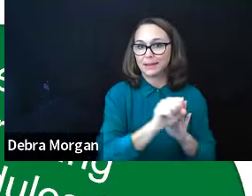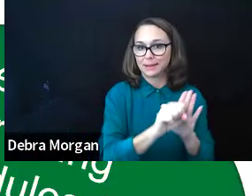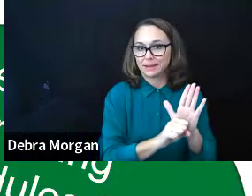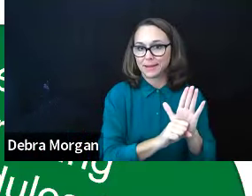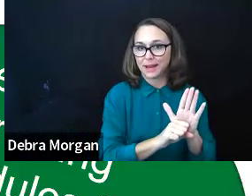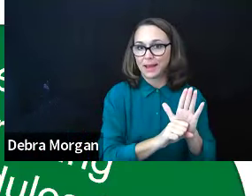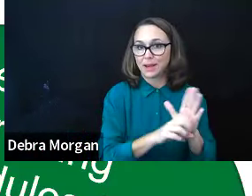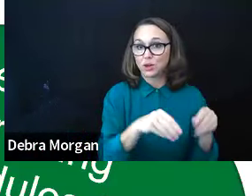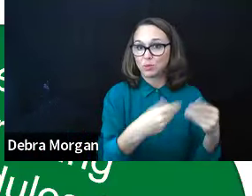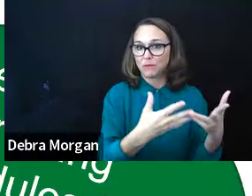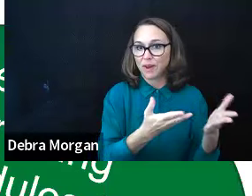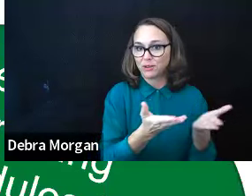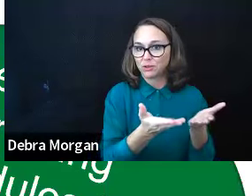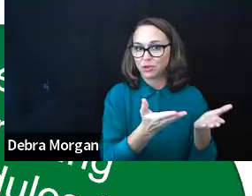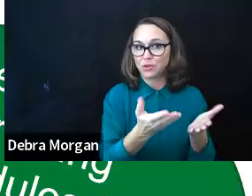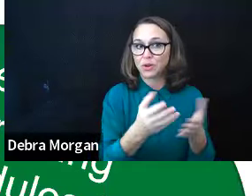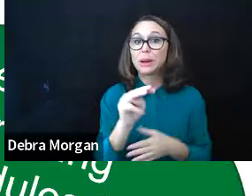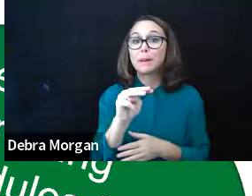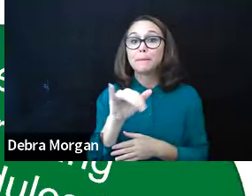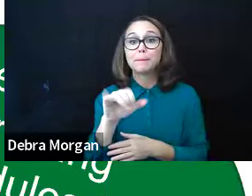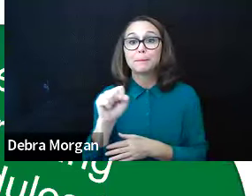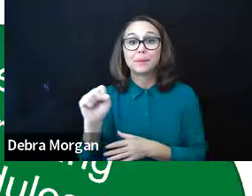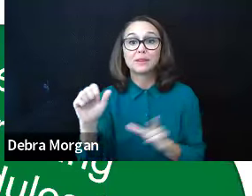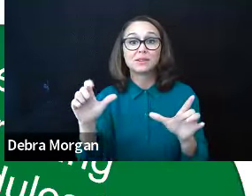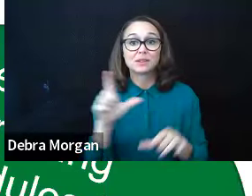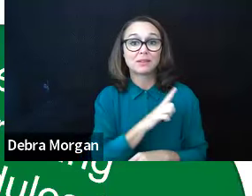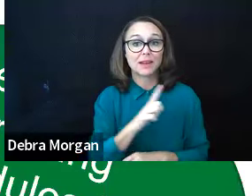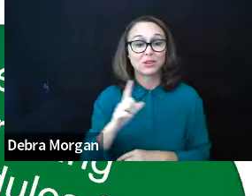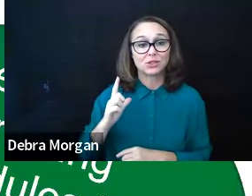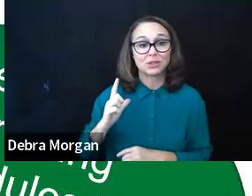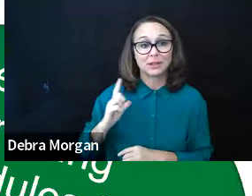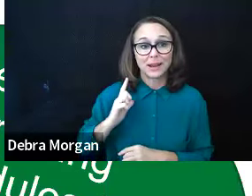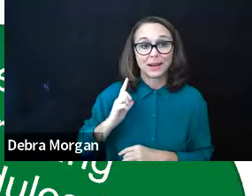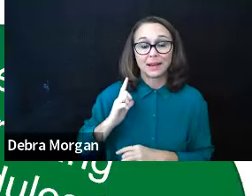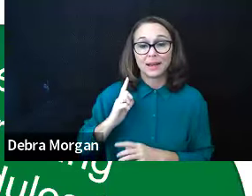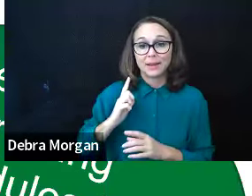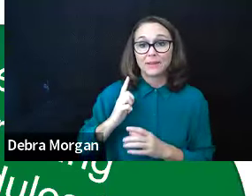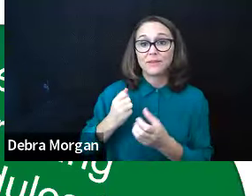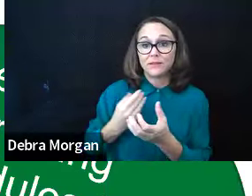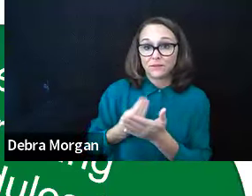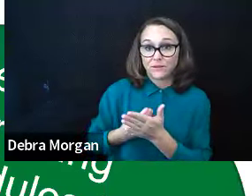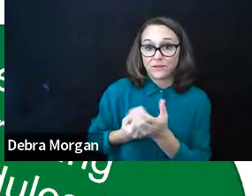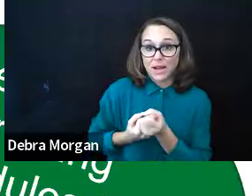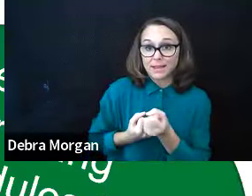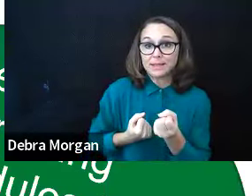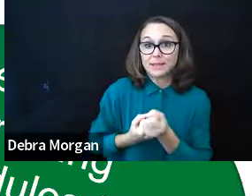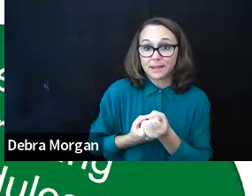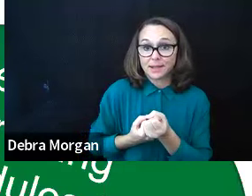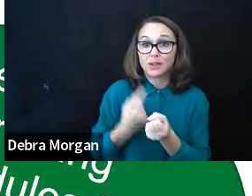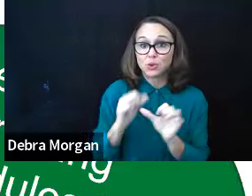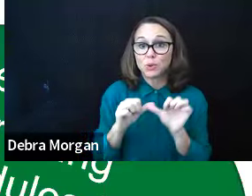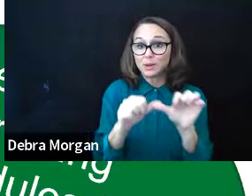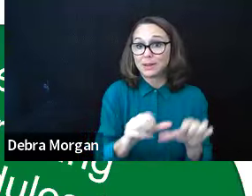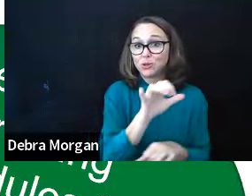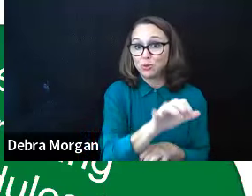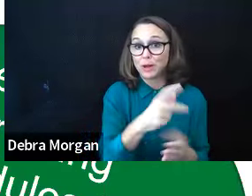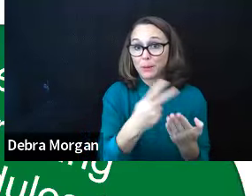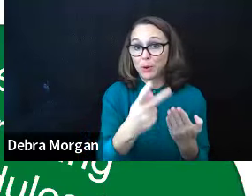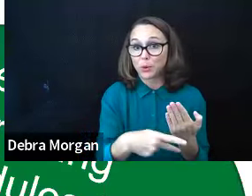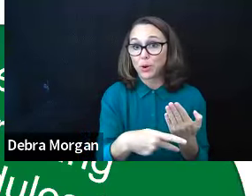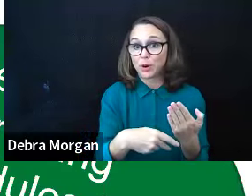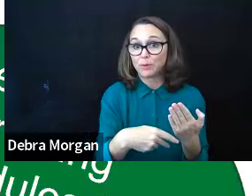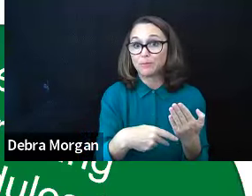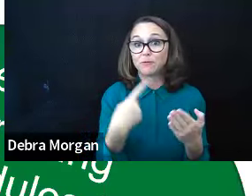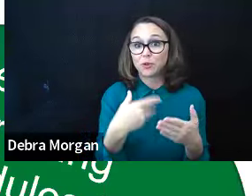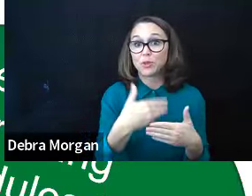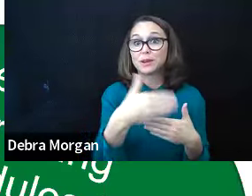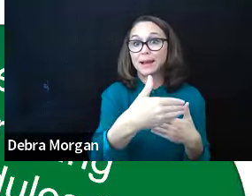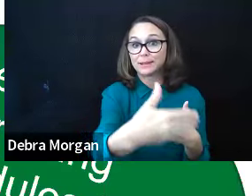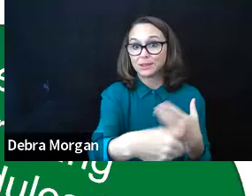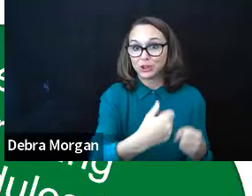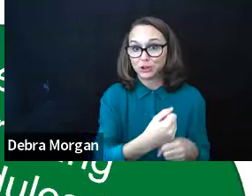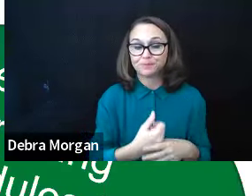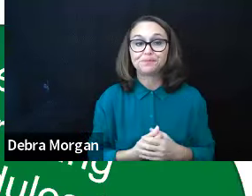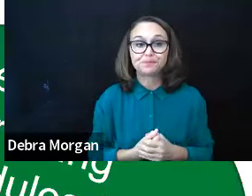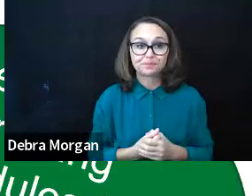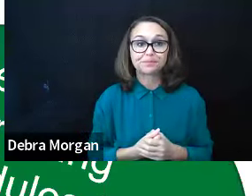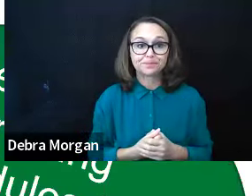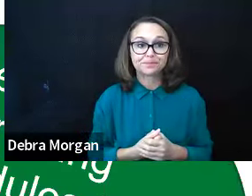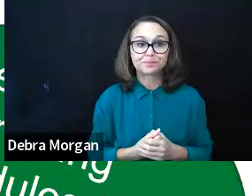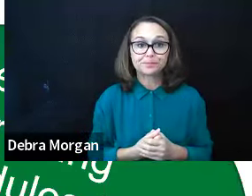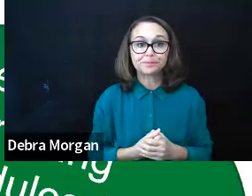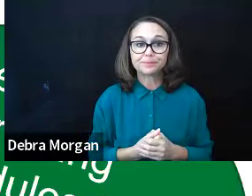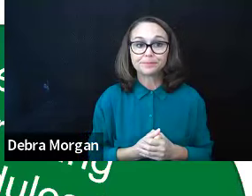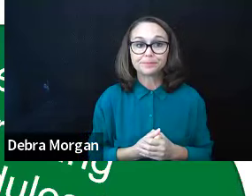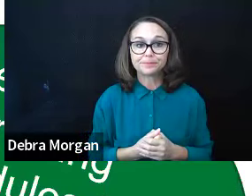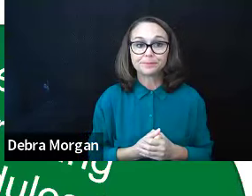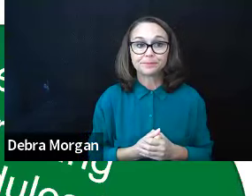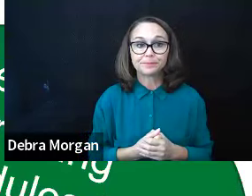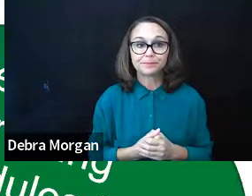legislatively funding for continuation of that over the next years. And we trained